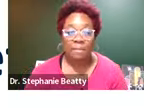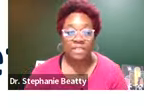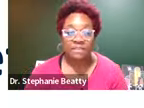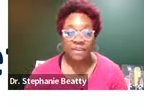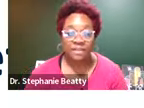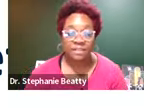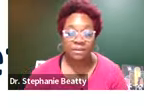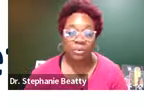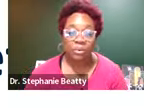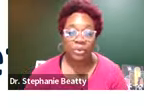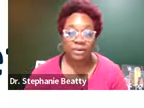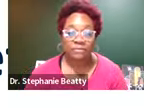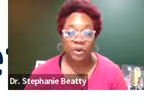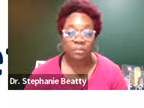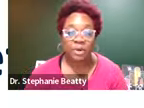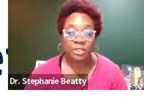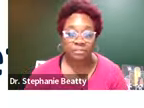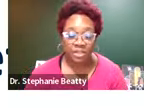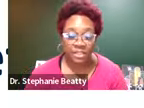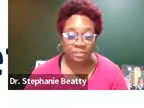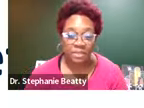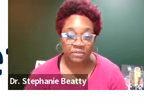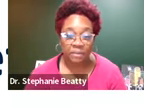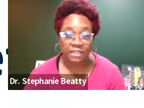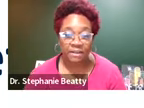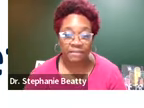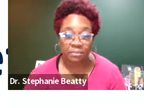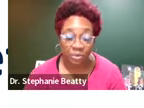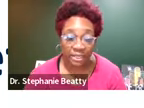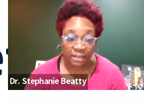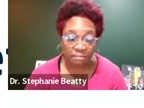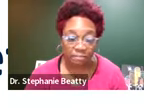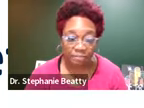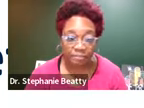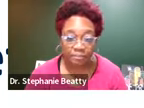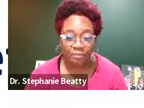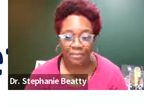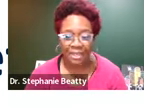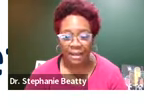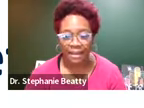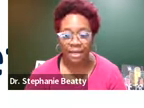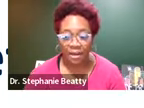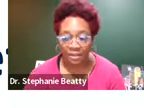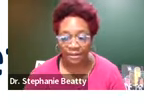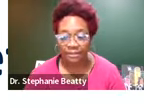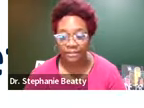Campus events with confirmed participants from the Deaf community, and "other."